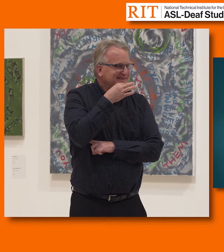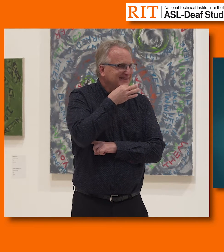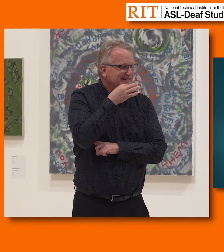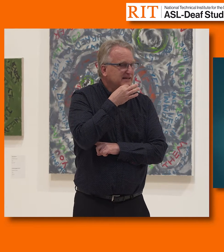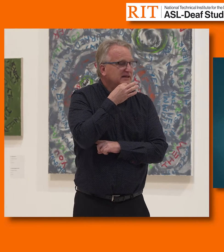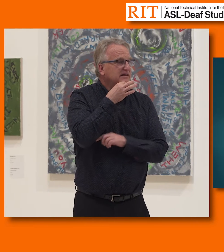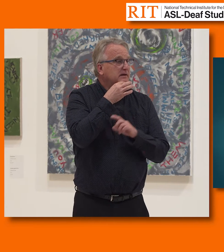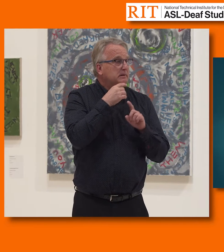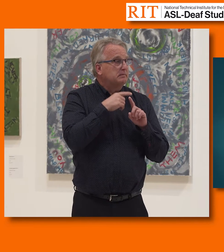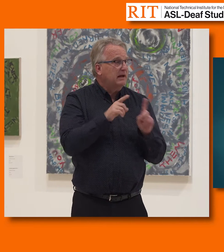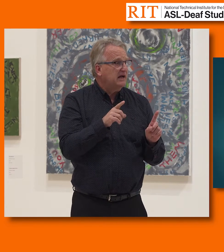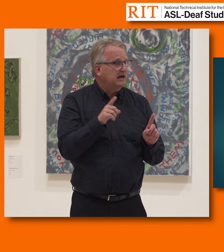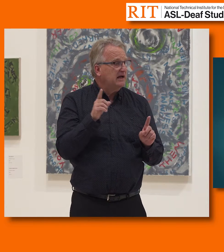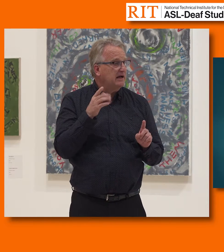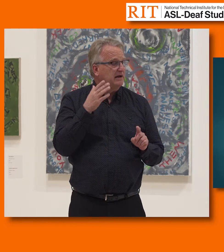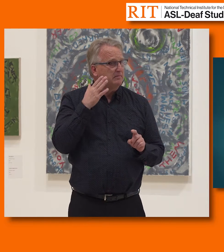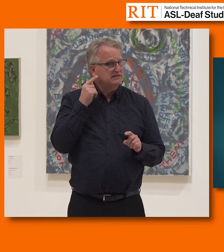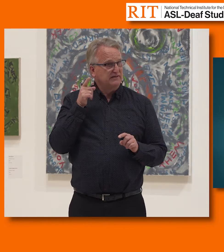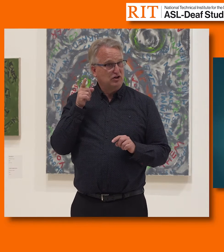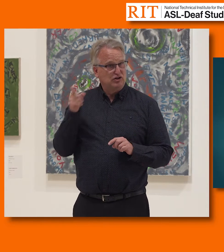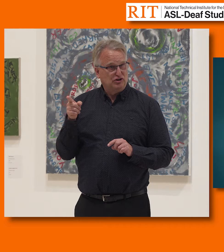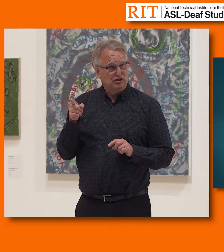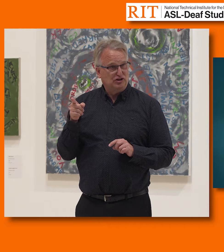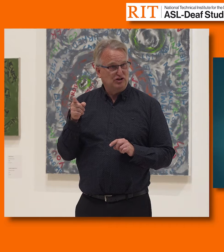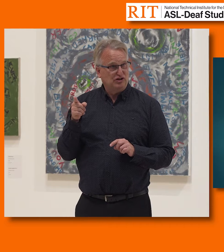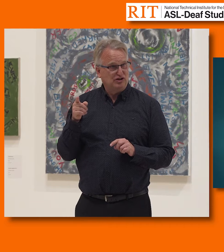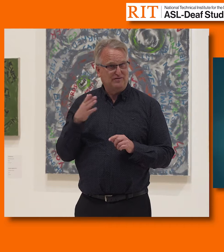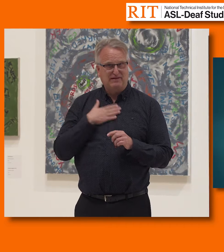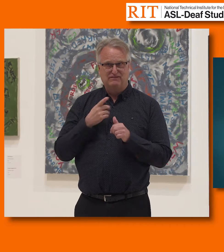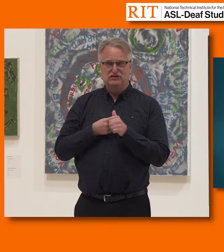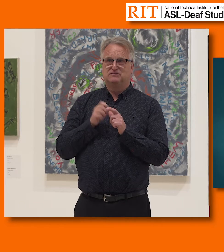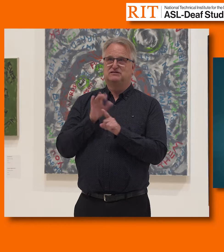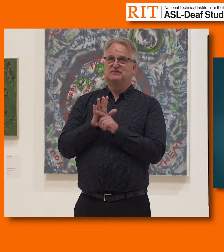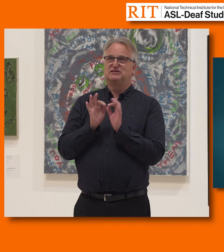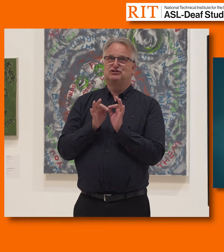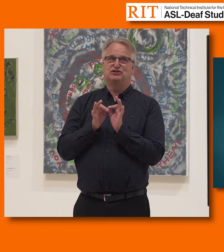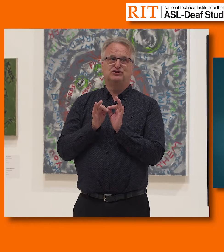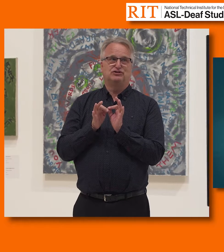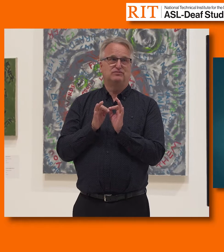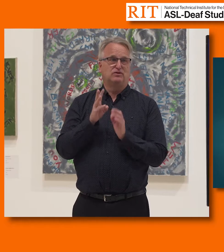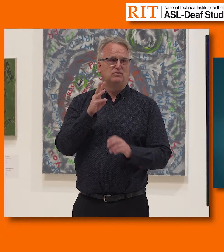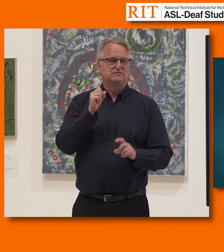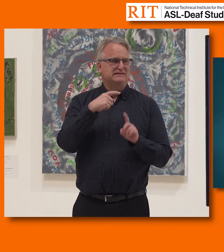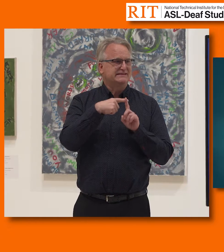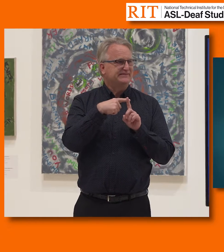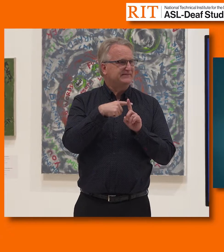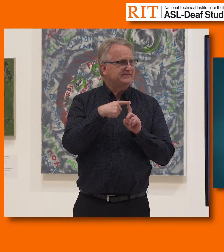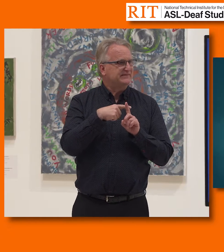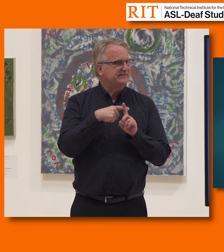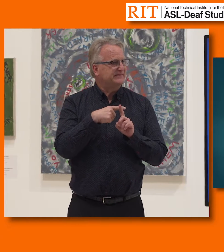And that was a wonderful experience. But because of this interpreter, this grandmother,